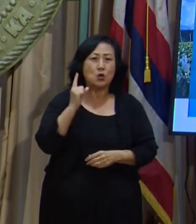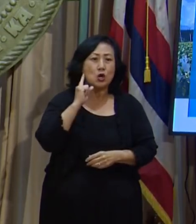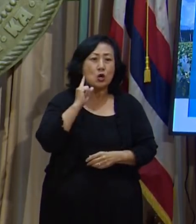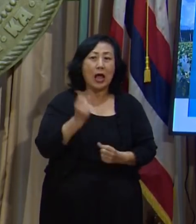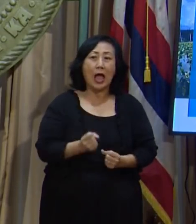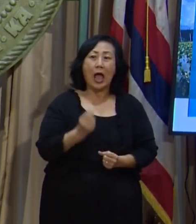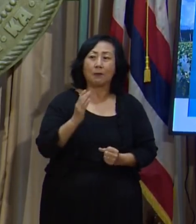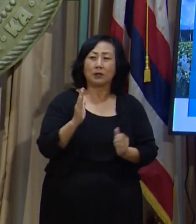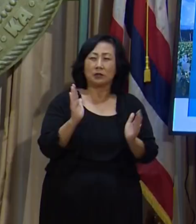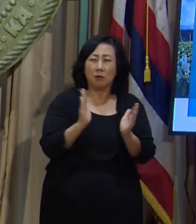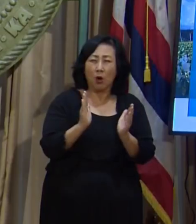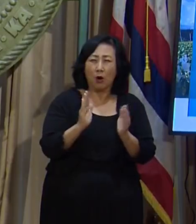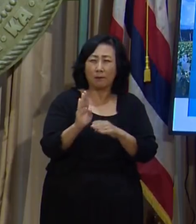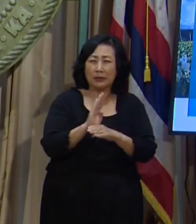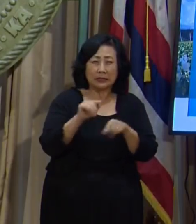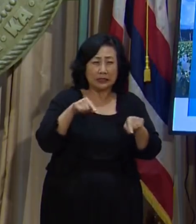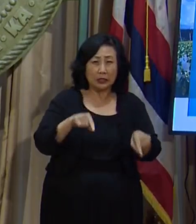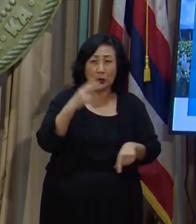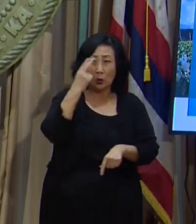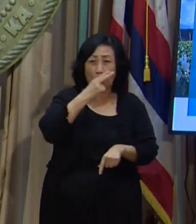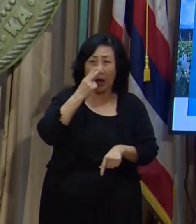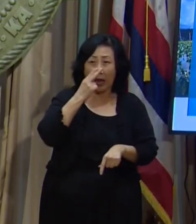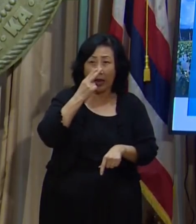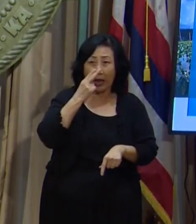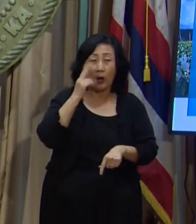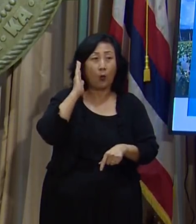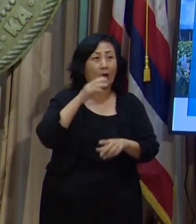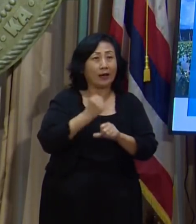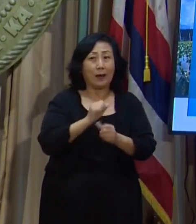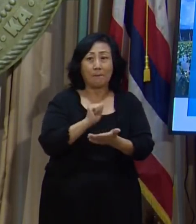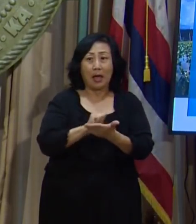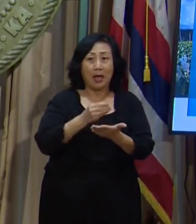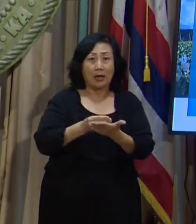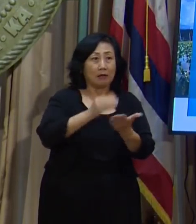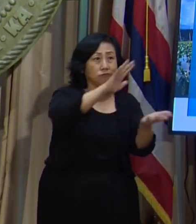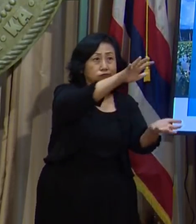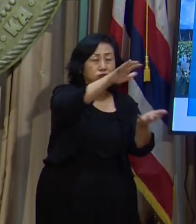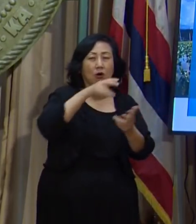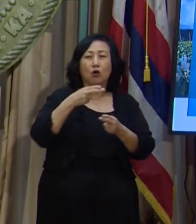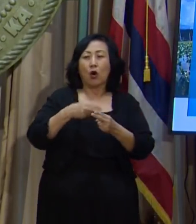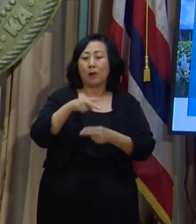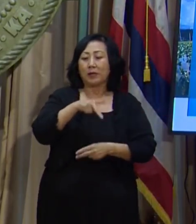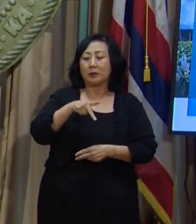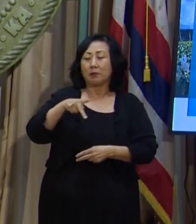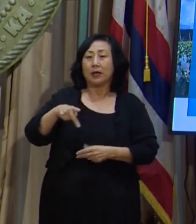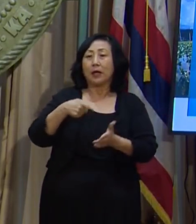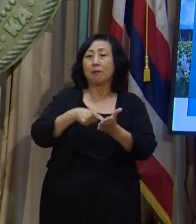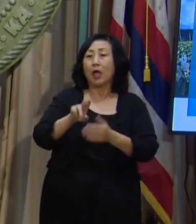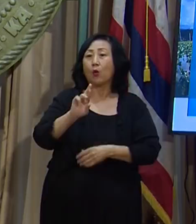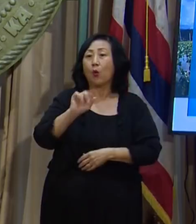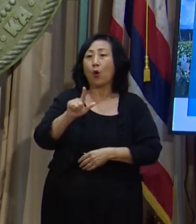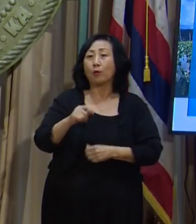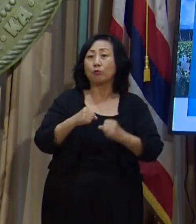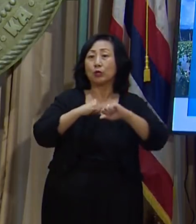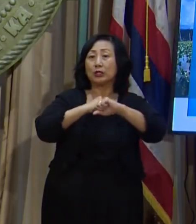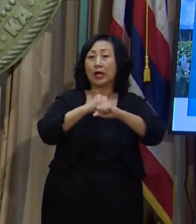IN MORE GOOD NEWS, WE HAVE RECEIVED AN UPDATE ON THE AMOUNT OF HAWAII SMALL BUSINESSES THAT